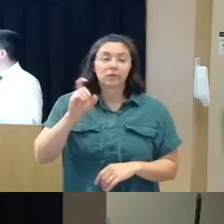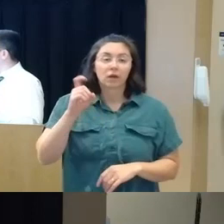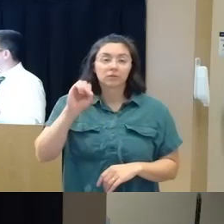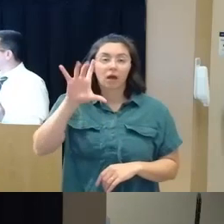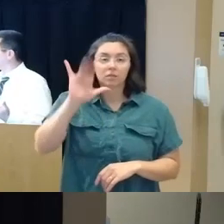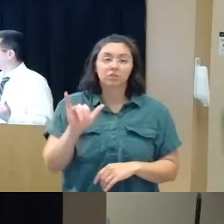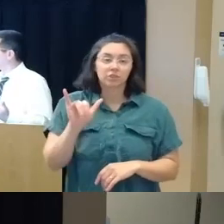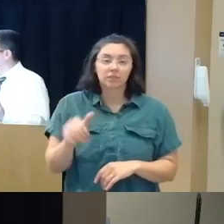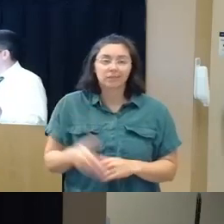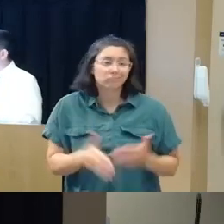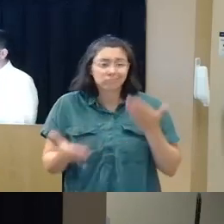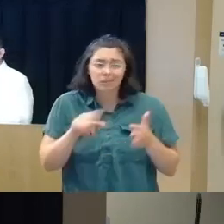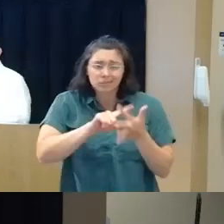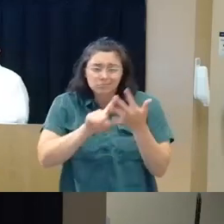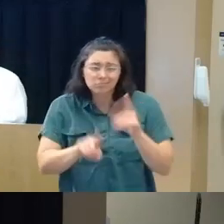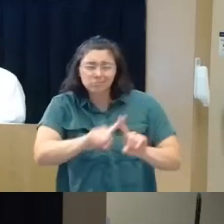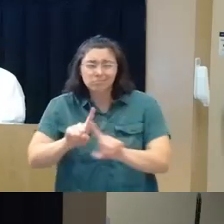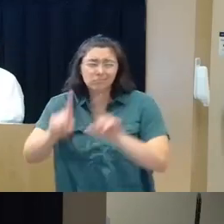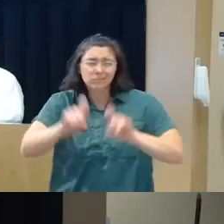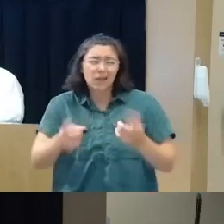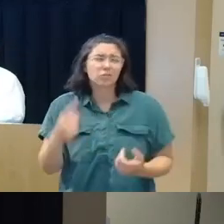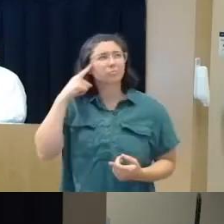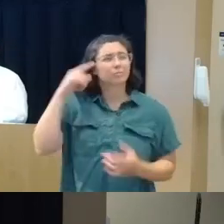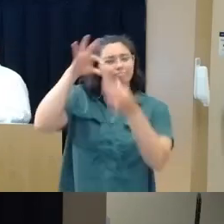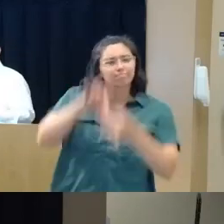even a CSF analysis depending on what you're thinking this might be right if you're thinking